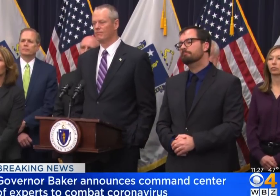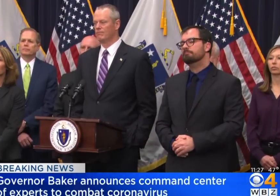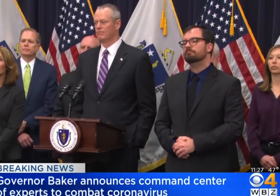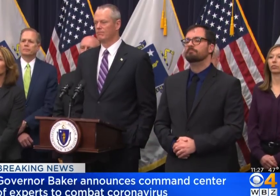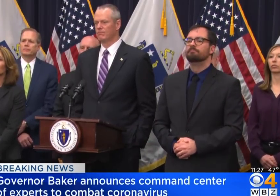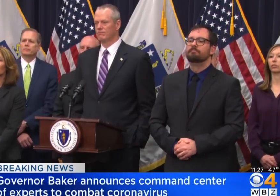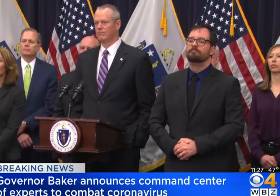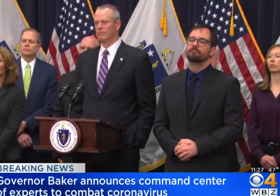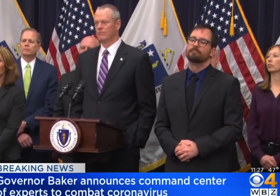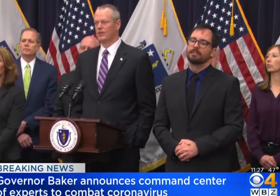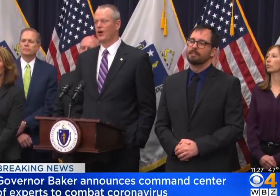CASE.